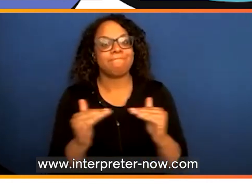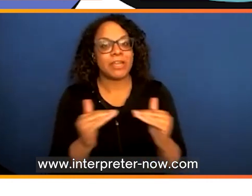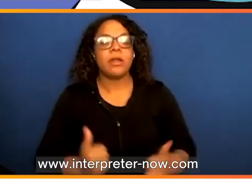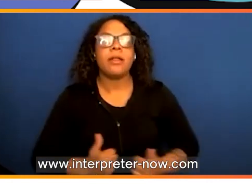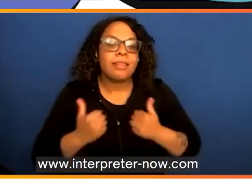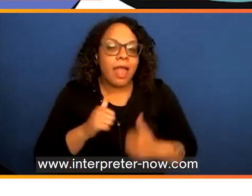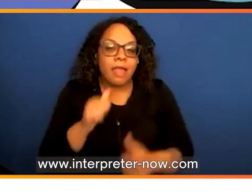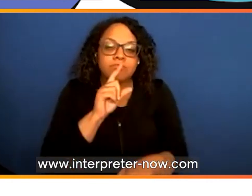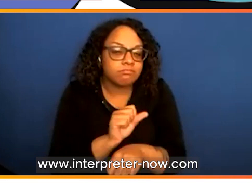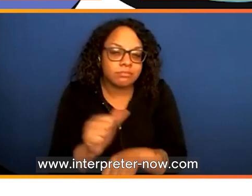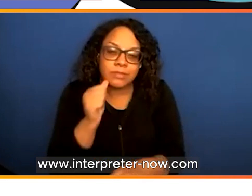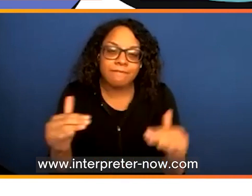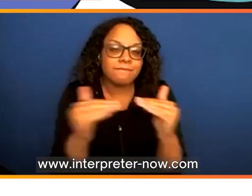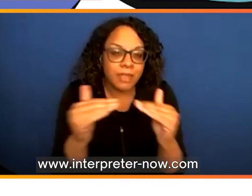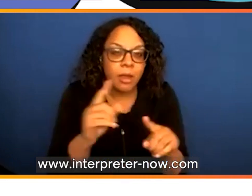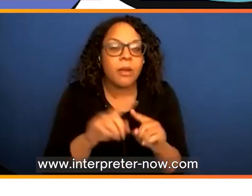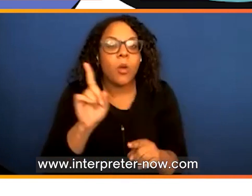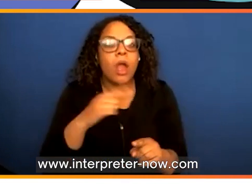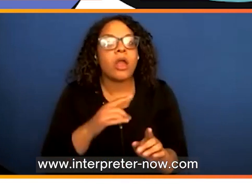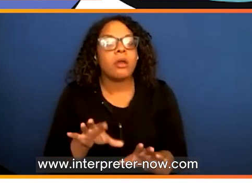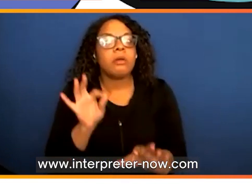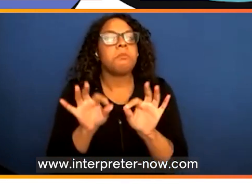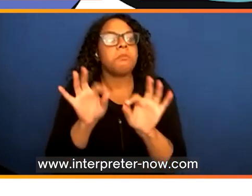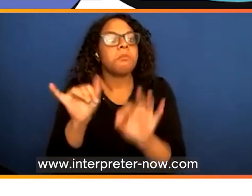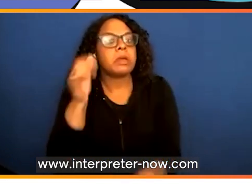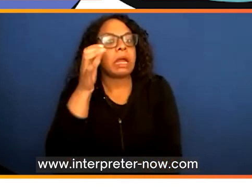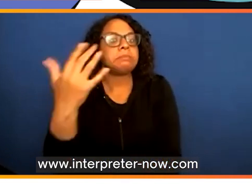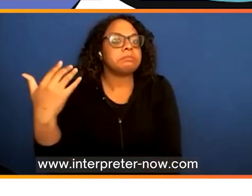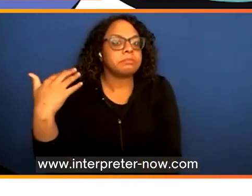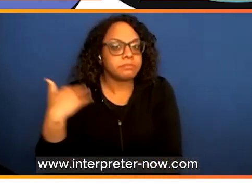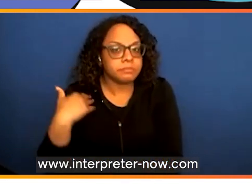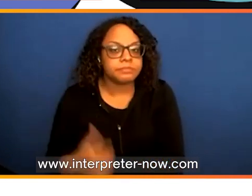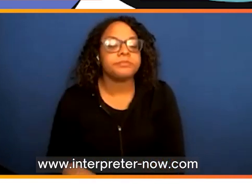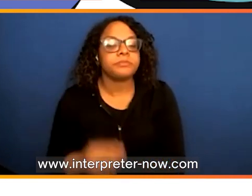not fair. But I think that's where I got the beginnings of this. Also, when I was younger,